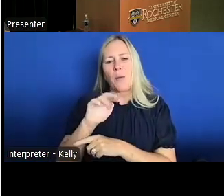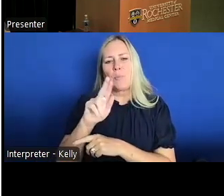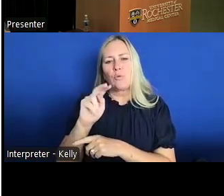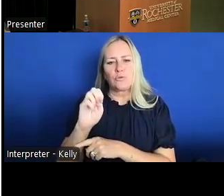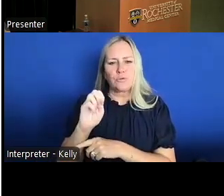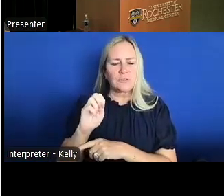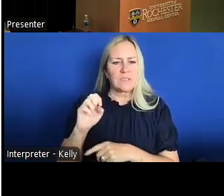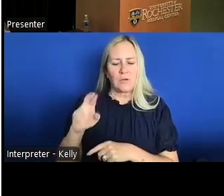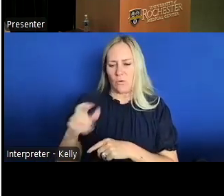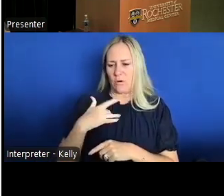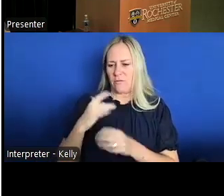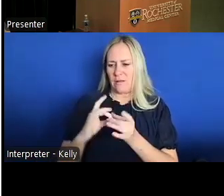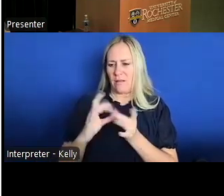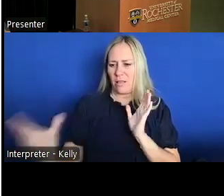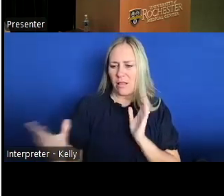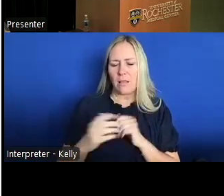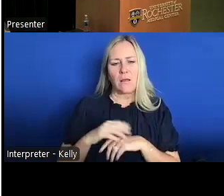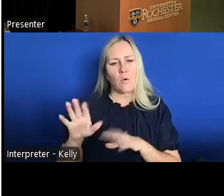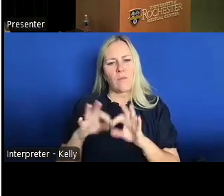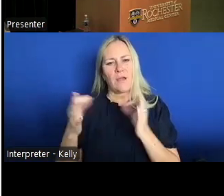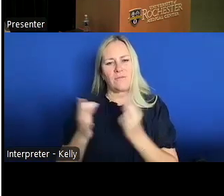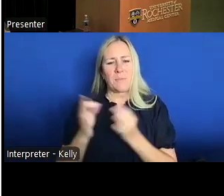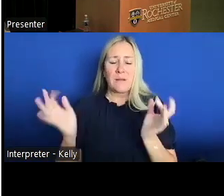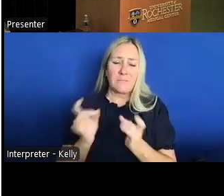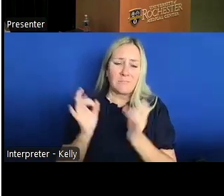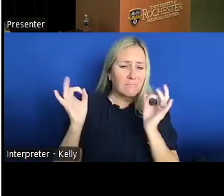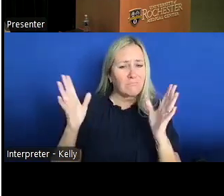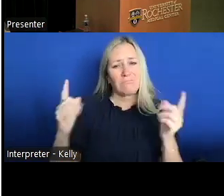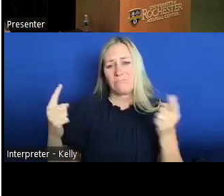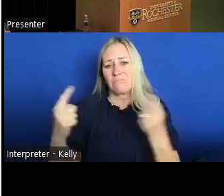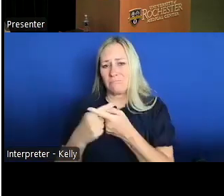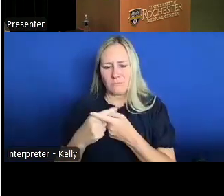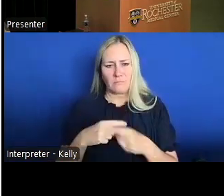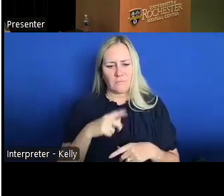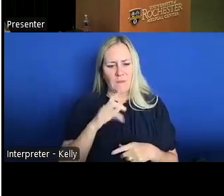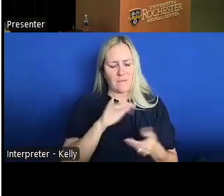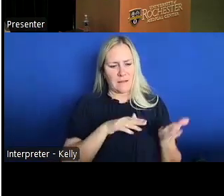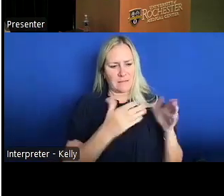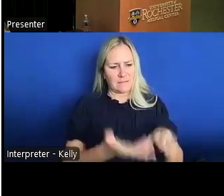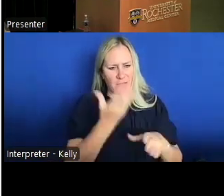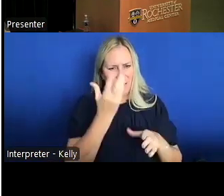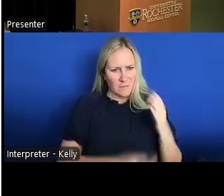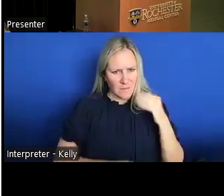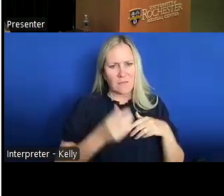conflict in their families and after the death it's still reverberating and ruminating because